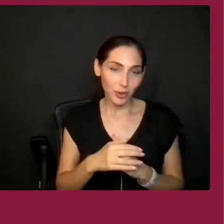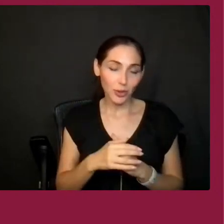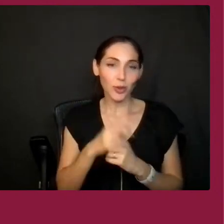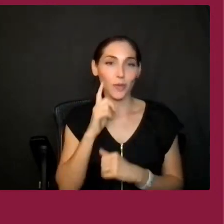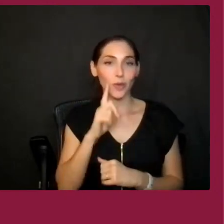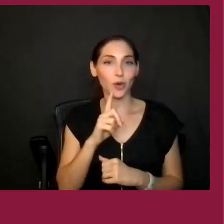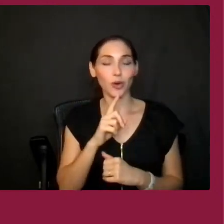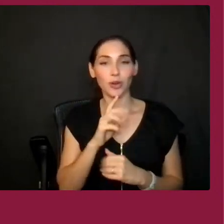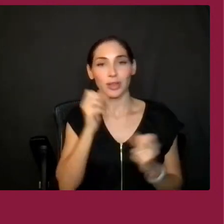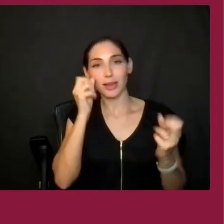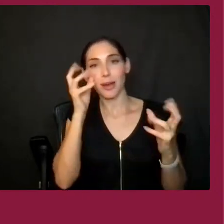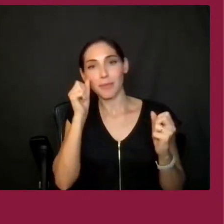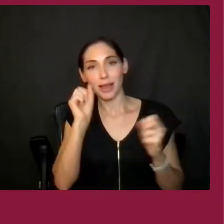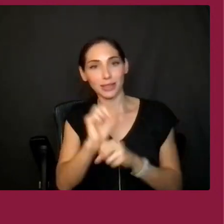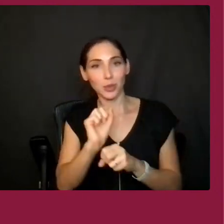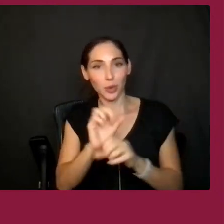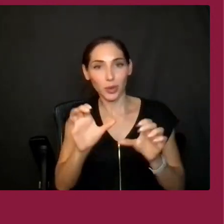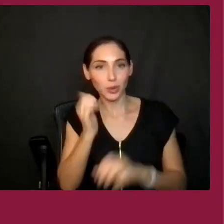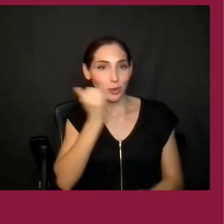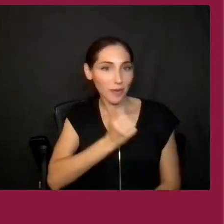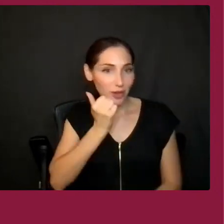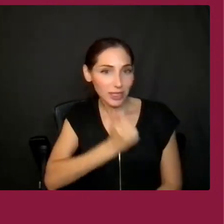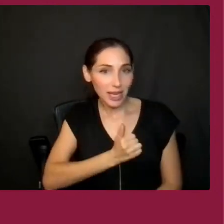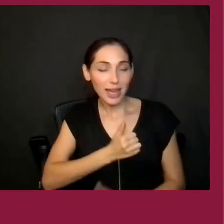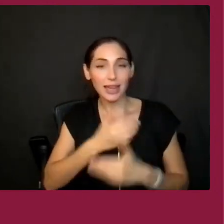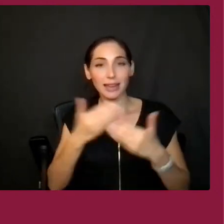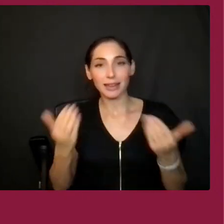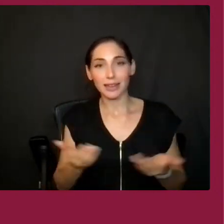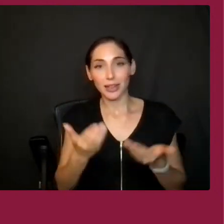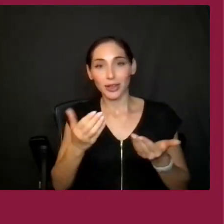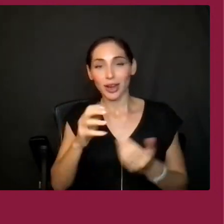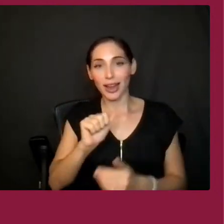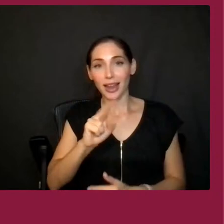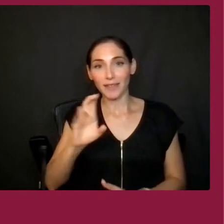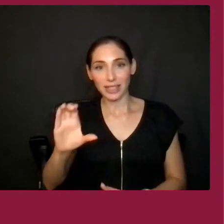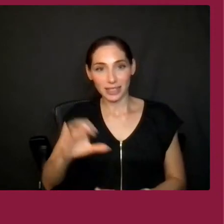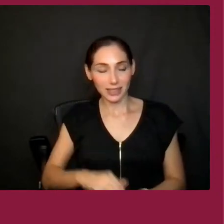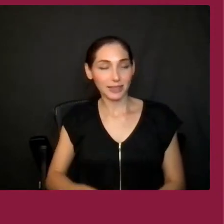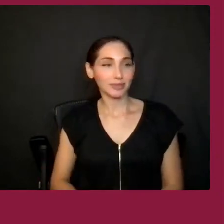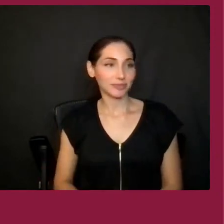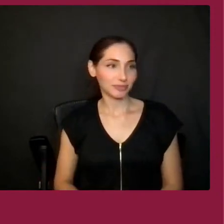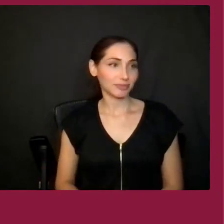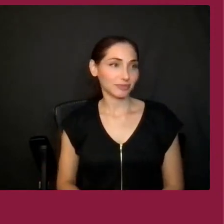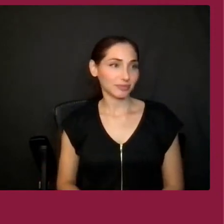work that you do every day at Antelope Valley Community College. Uh, I uh,